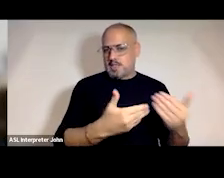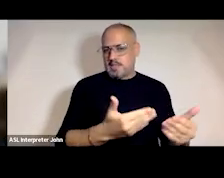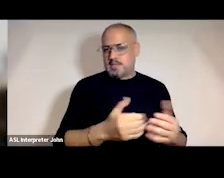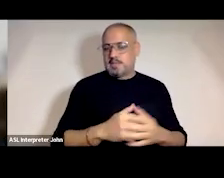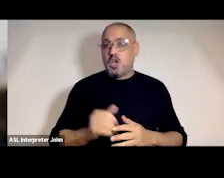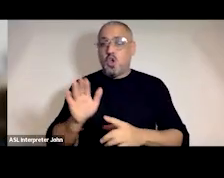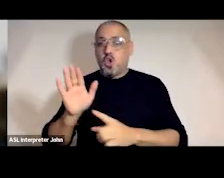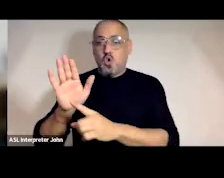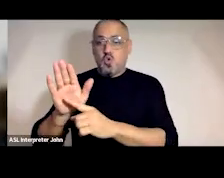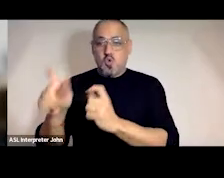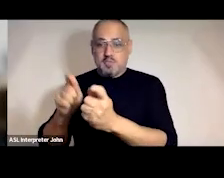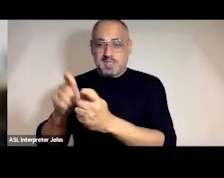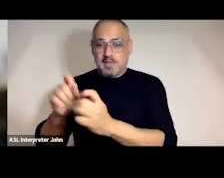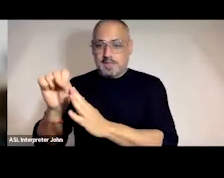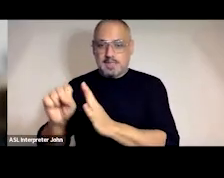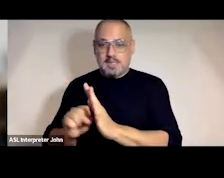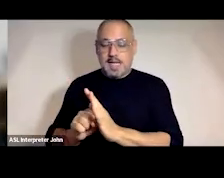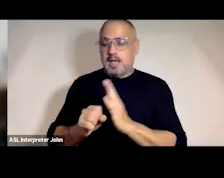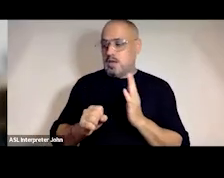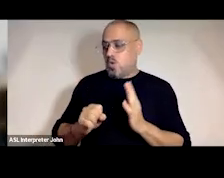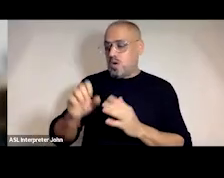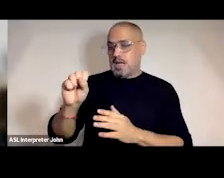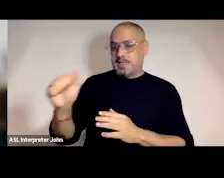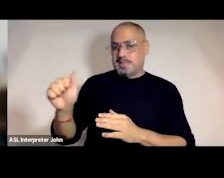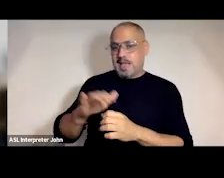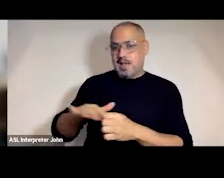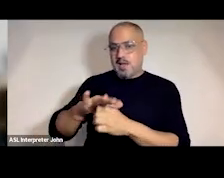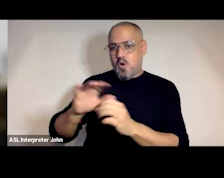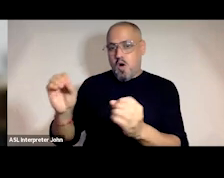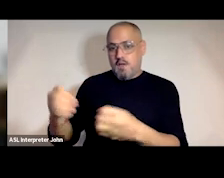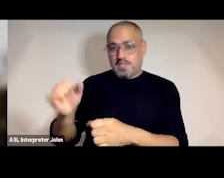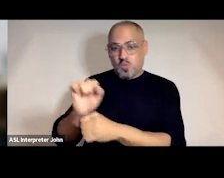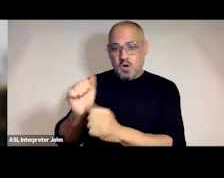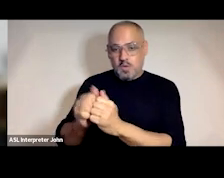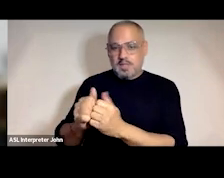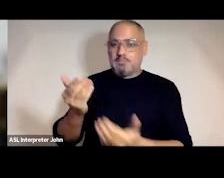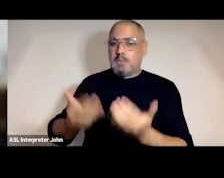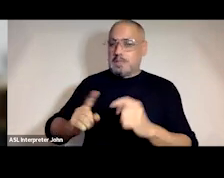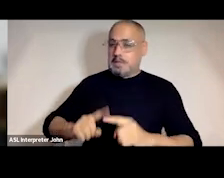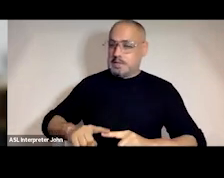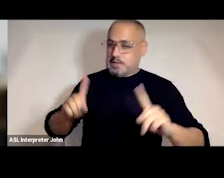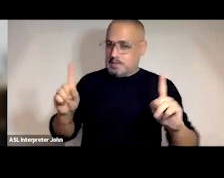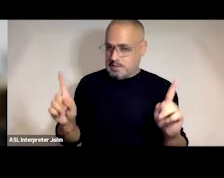Your specific state or the SSA field office you work with might do things a little bit differently.